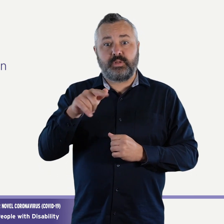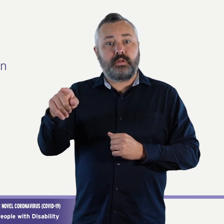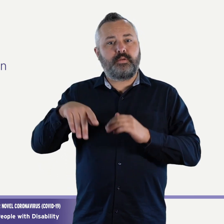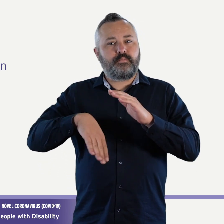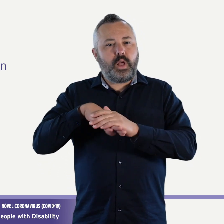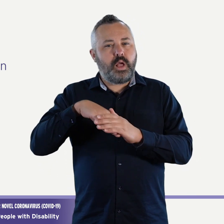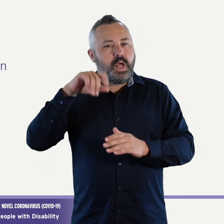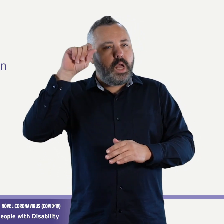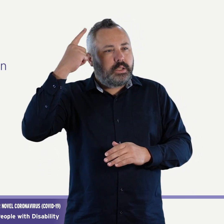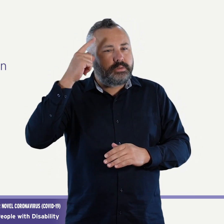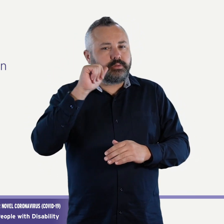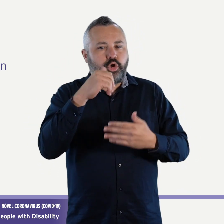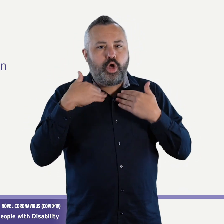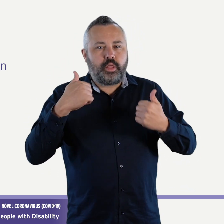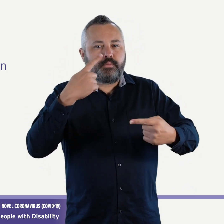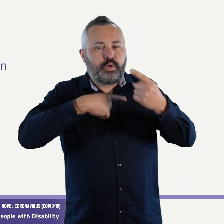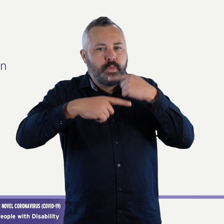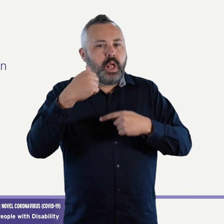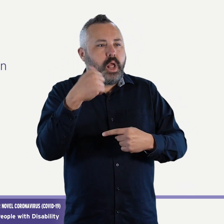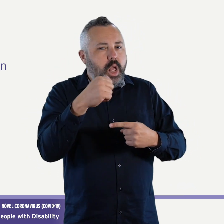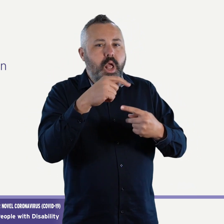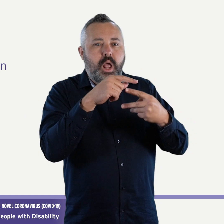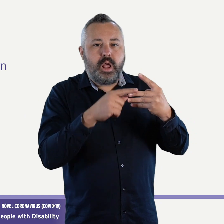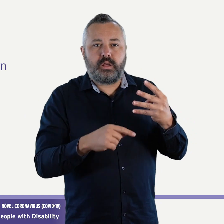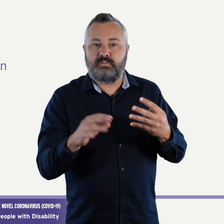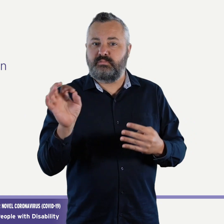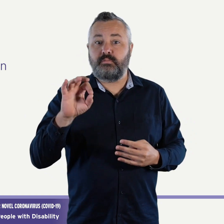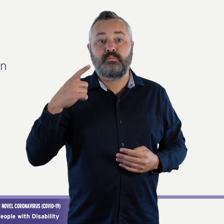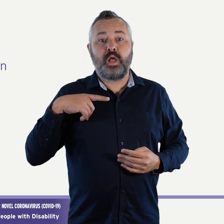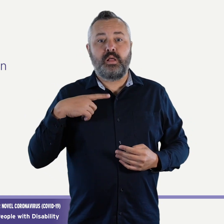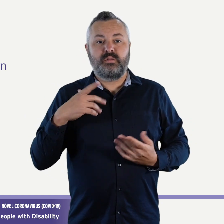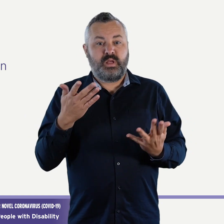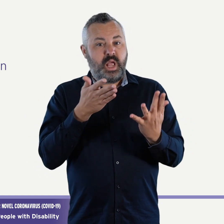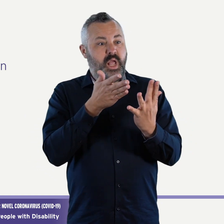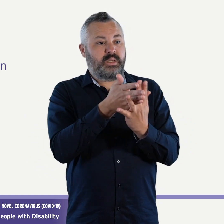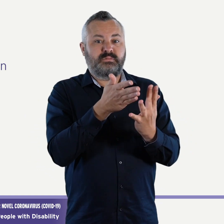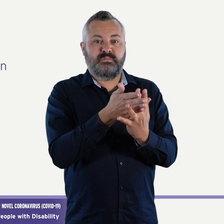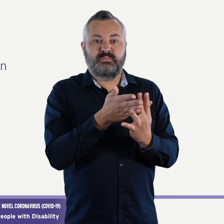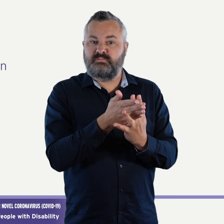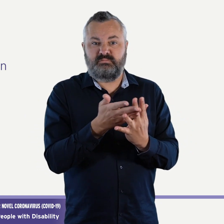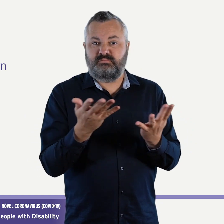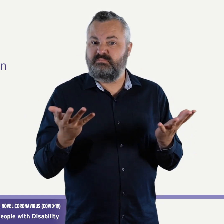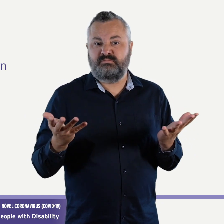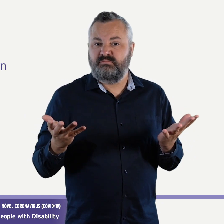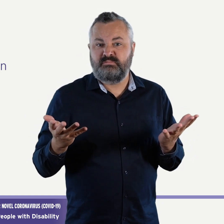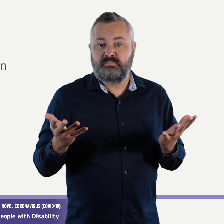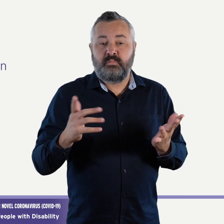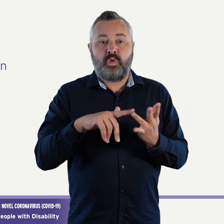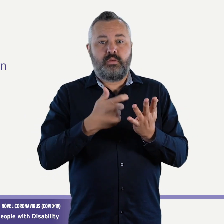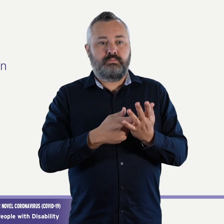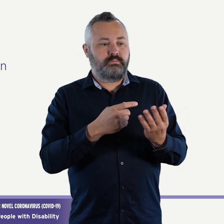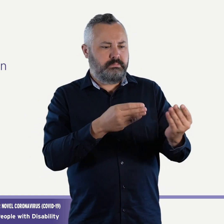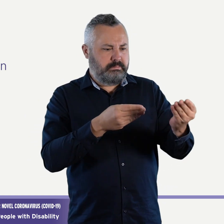Poor health literacy, at times due to lack of accessible communication,